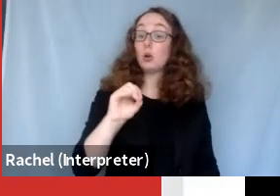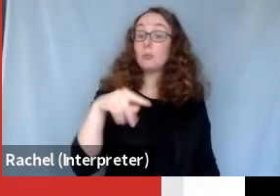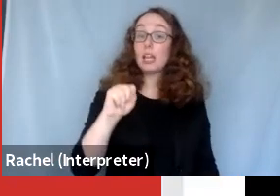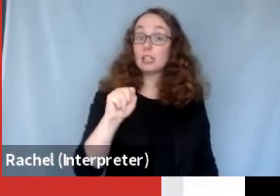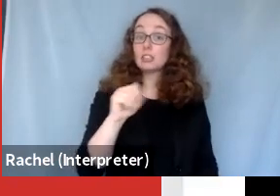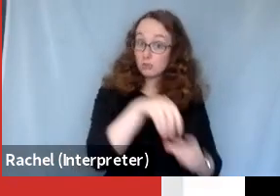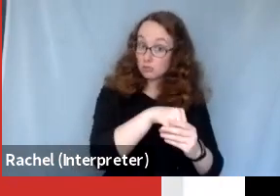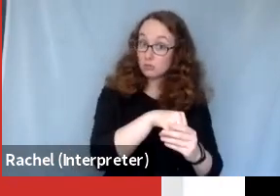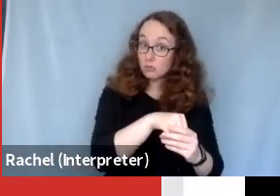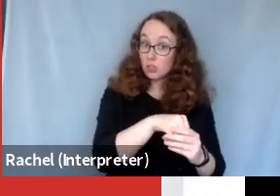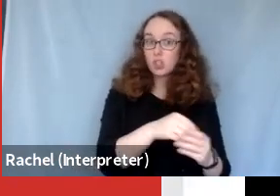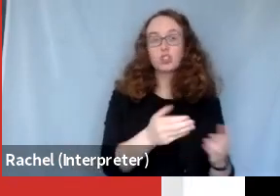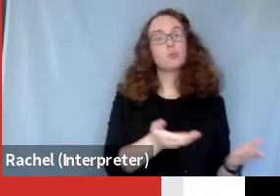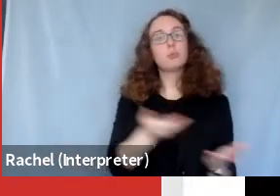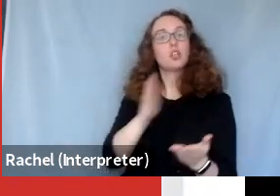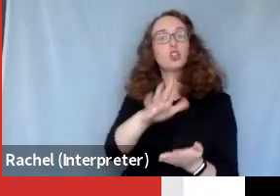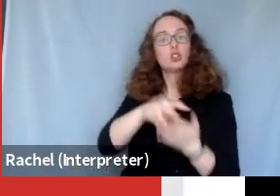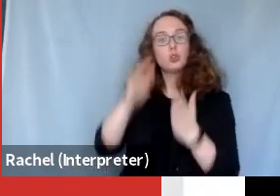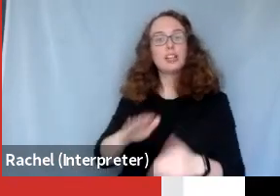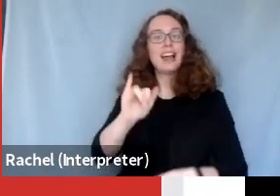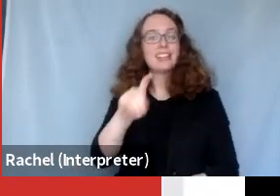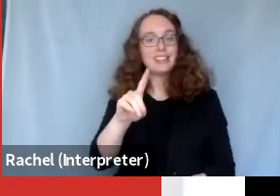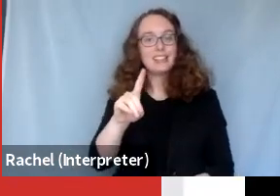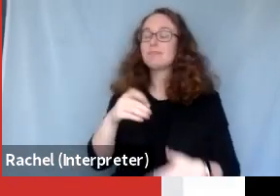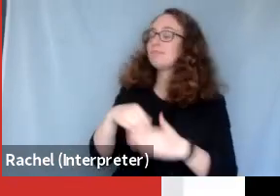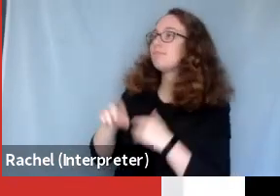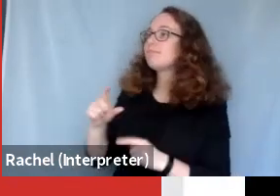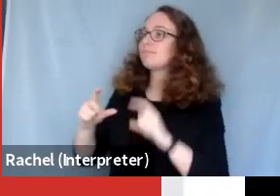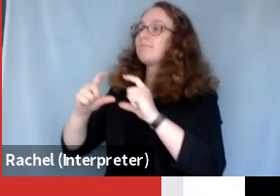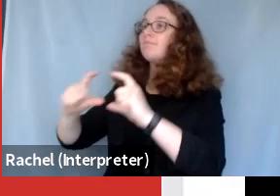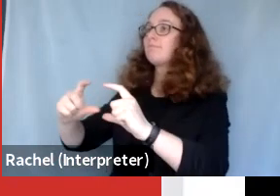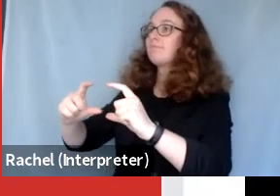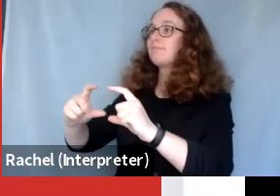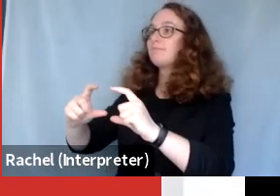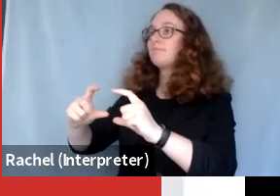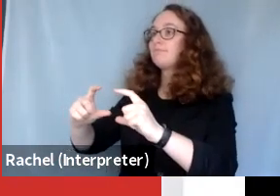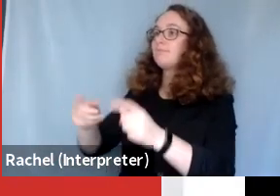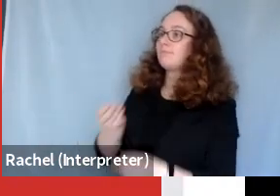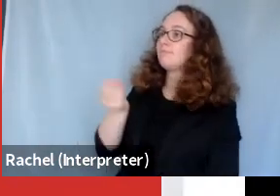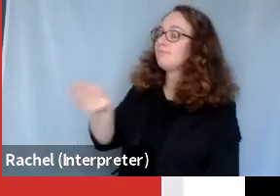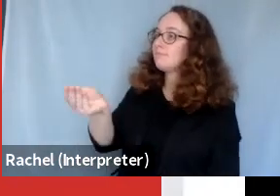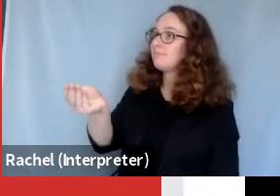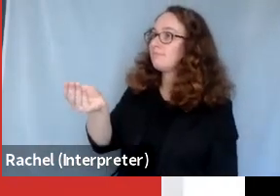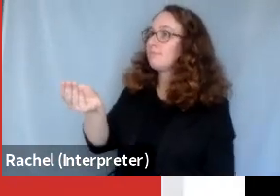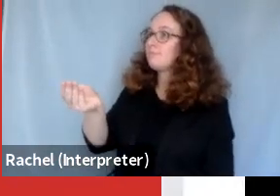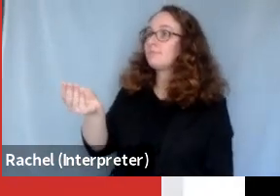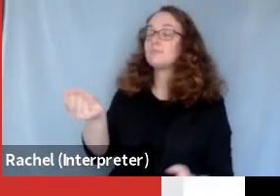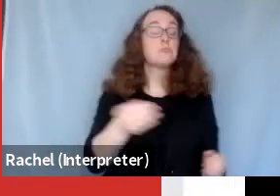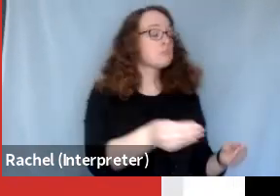once you're here you're connected to our registers and as long as you come up and your name on our register matches your ID